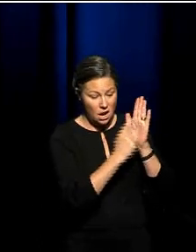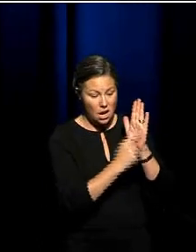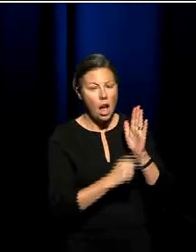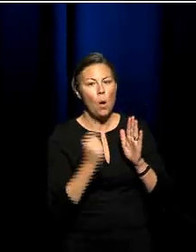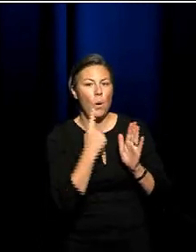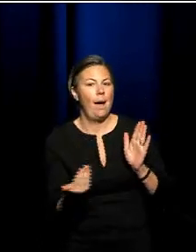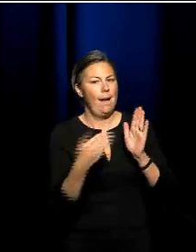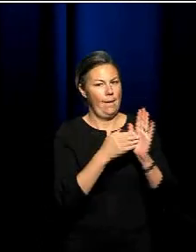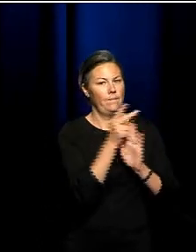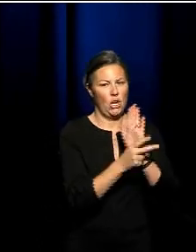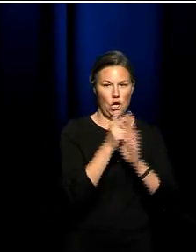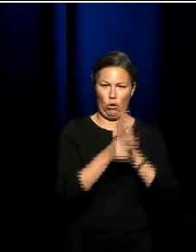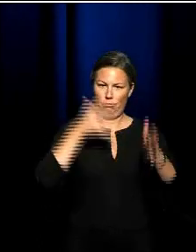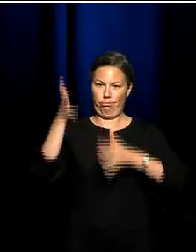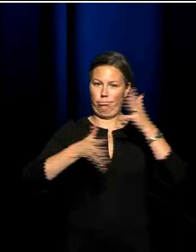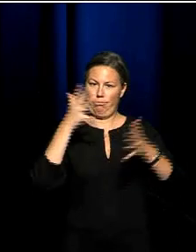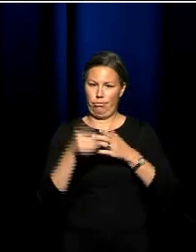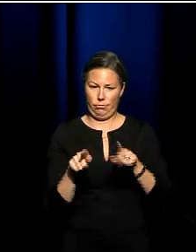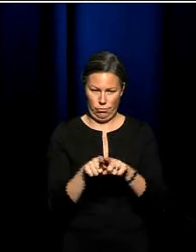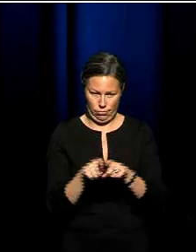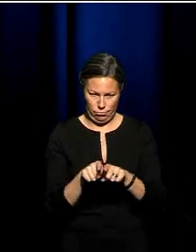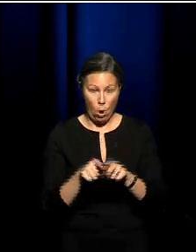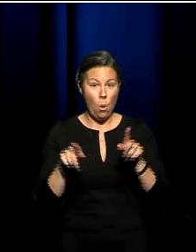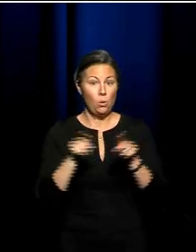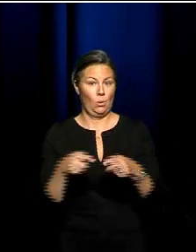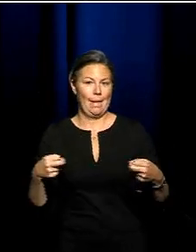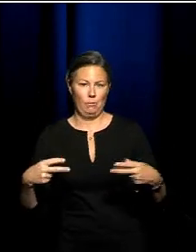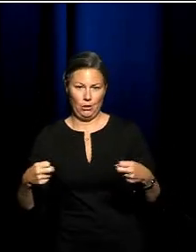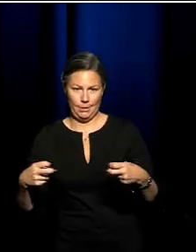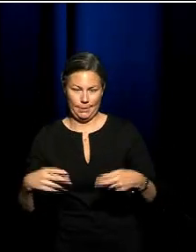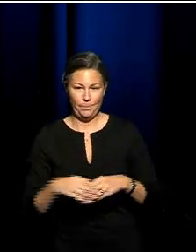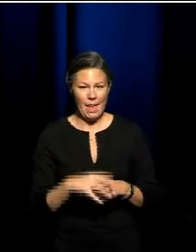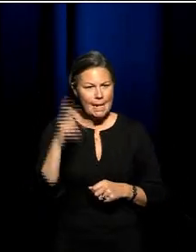actively investigating options for receiving submissions by video to enable